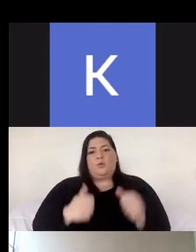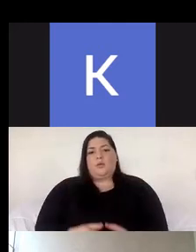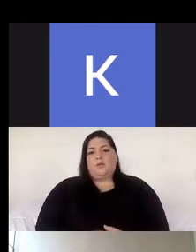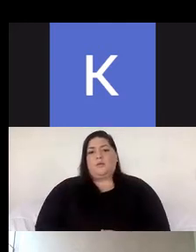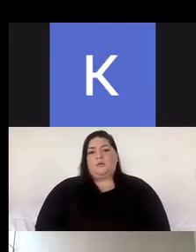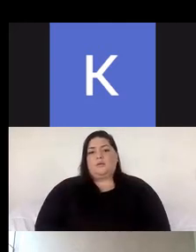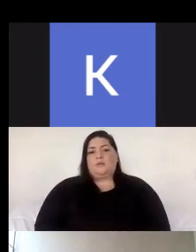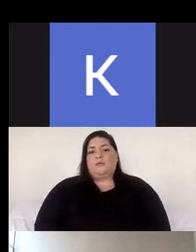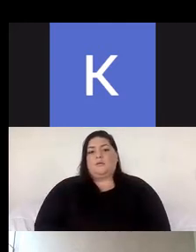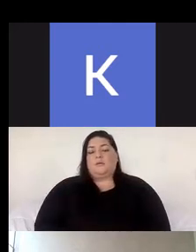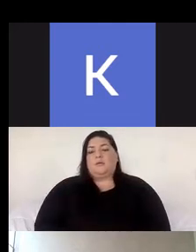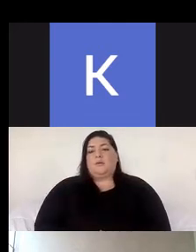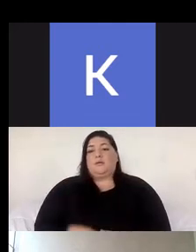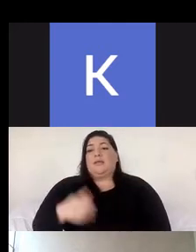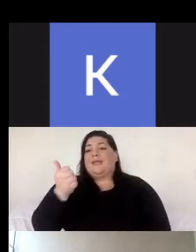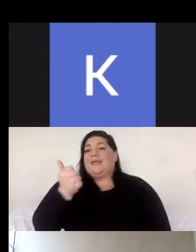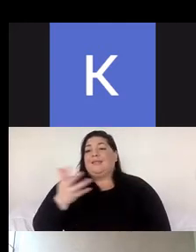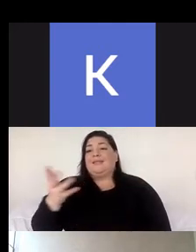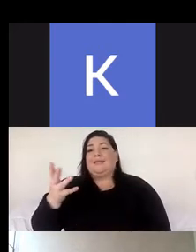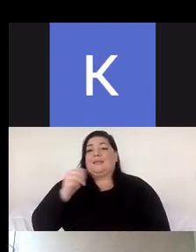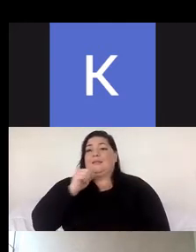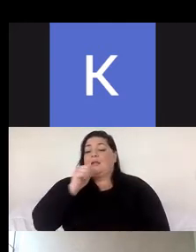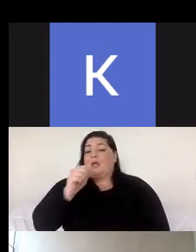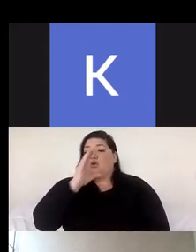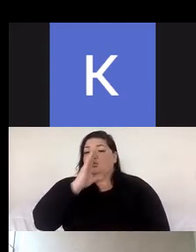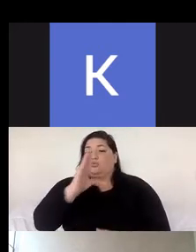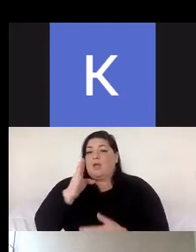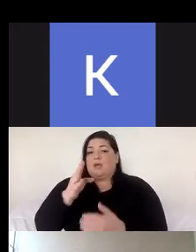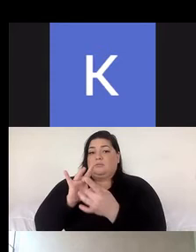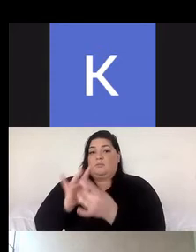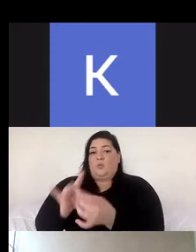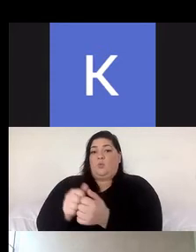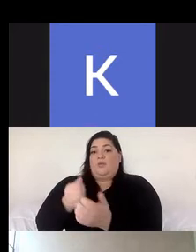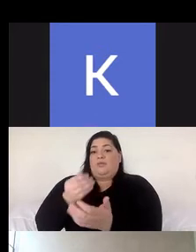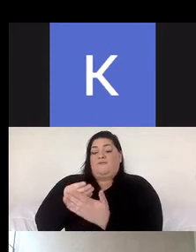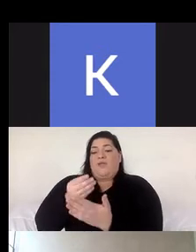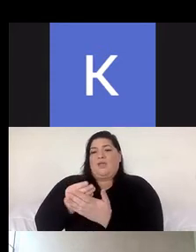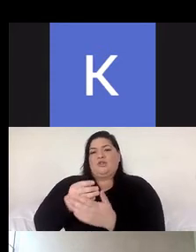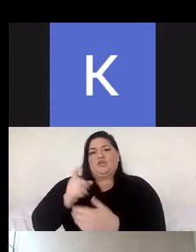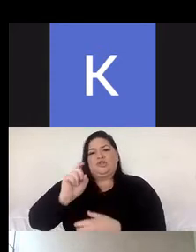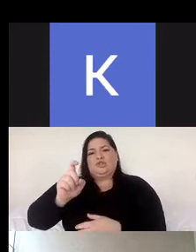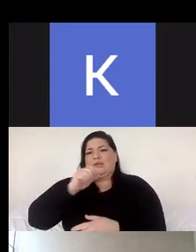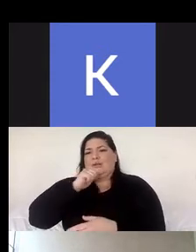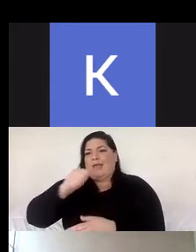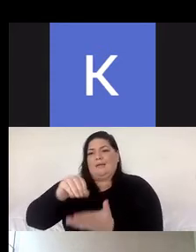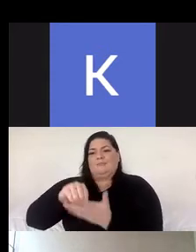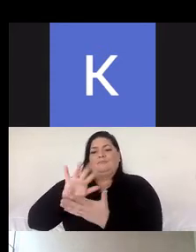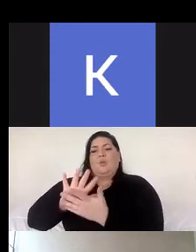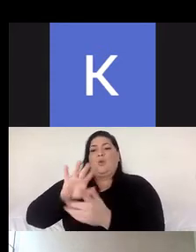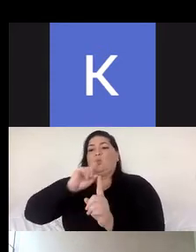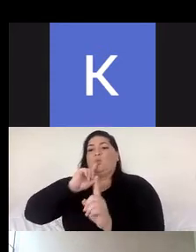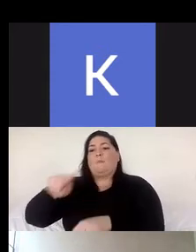First of all, anything not directly funded with grant funding should not be being reported on the progress report.